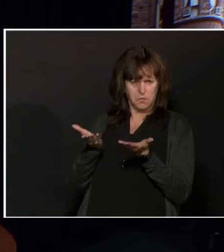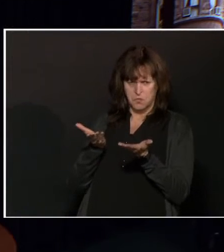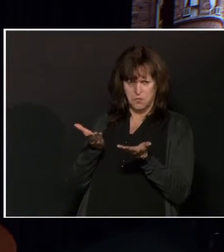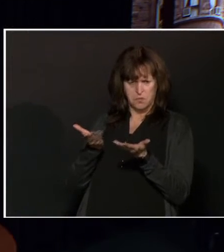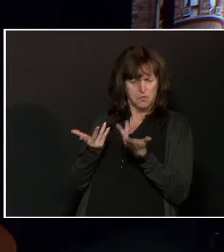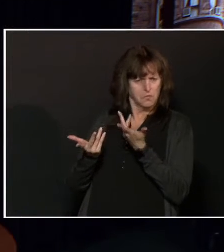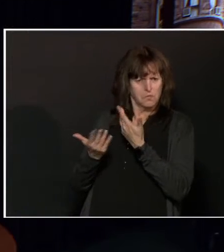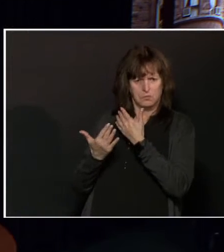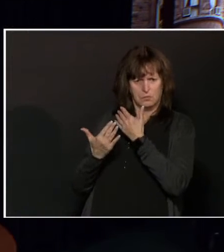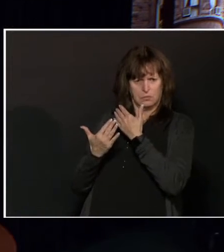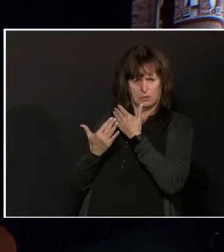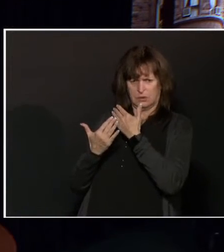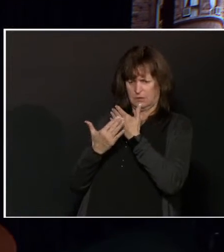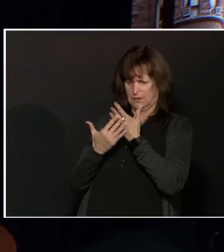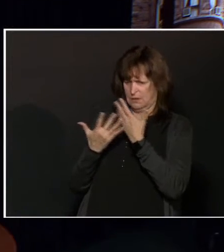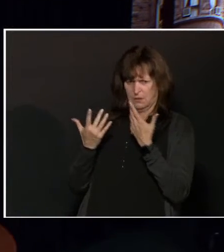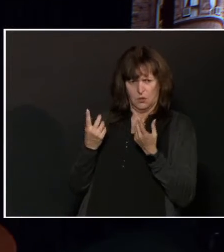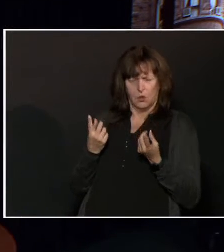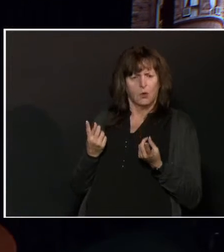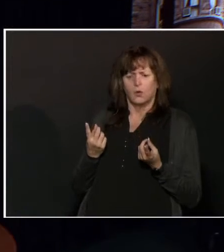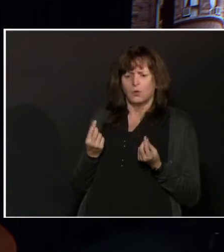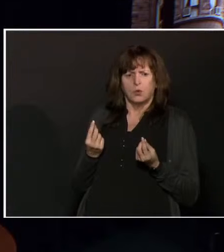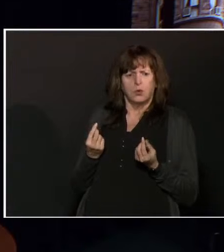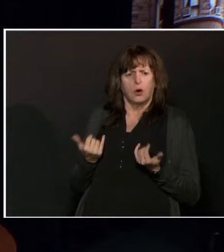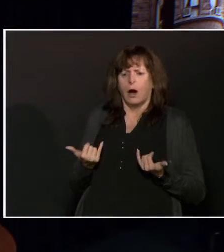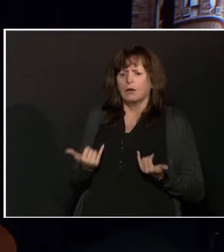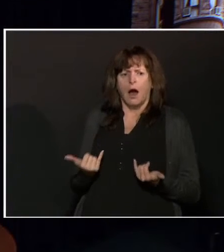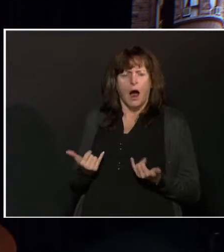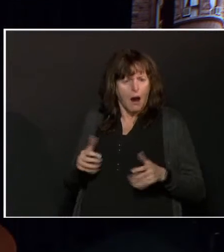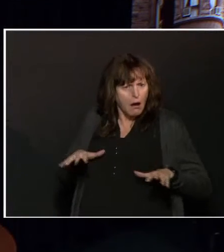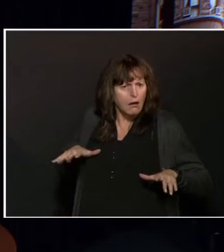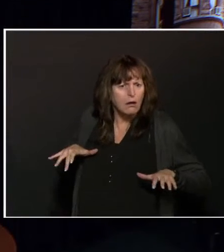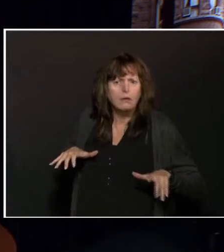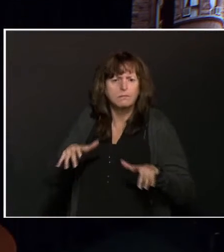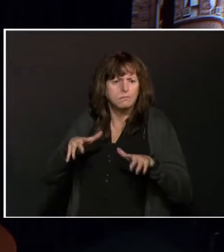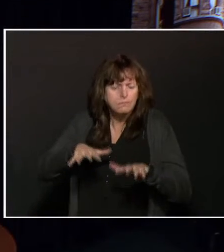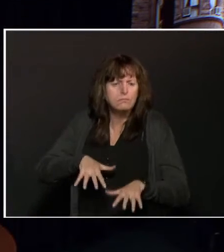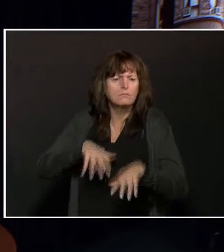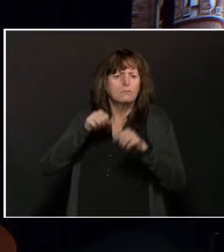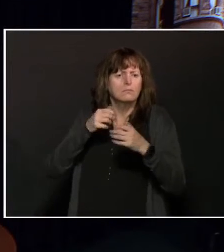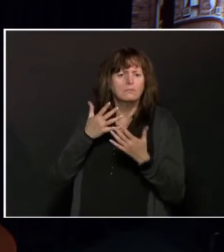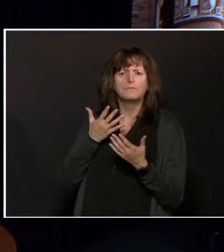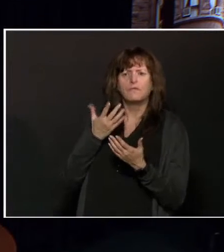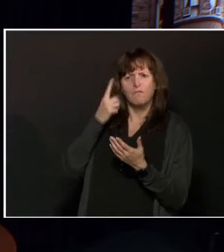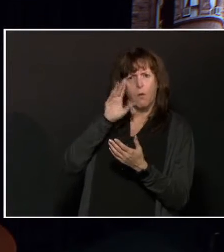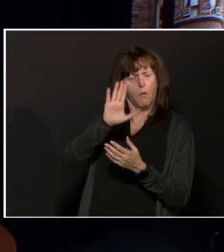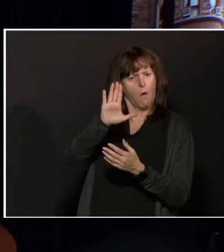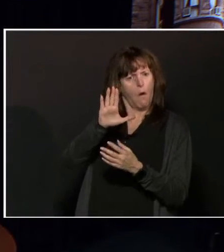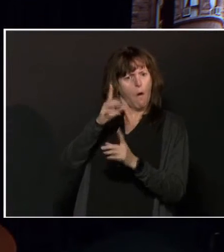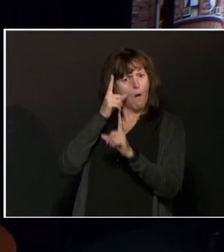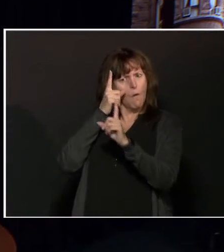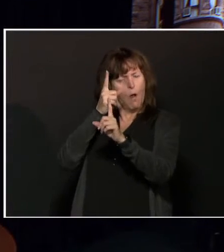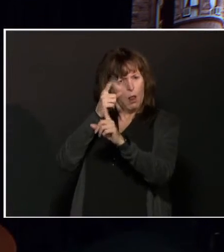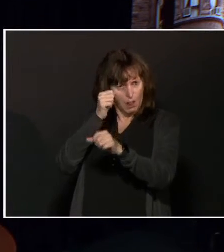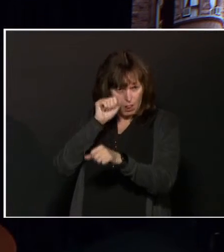IMPACT ON CARE ON OUTCOMES FOR A WHILE IT'S IMPACT ON CARE ON OUTCOMES FOR A WHILE IT'S ALL IMPACT ON CARE ON OUTCOMES FOR A WHILE IT'S ALSO IMPACT ON CARE ON OUTCOMES FOR A WHILE IT'S ALSO A IMPACT ON CARE ON OUTCOMES FOR A WHILE IT'S IMPACT ON CARE ON OUTCOMES FOR A WHILE IT'S ALSO IT'S ALSO IMPORTANT